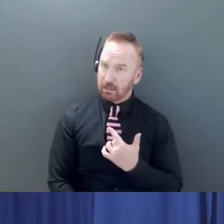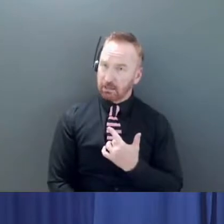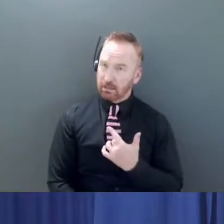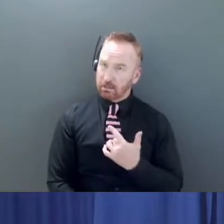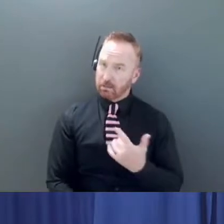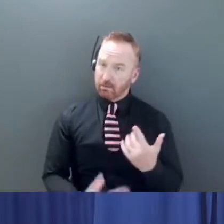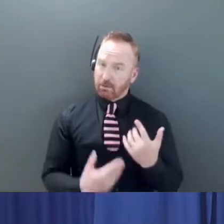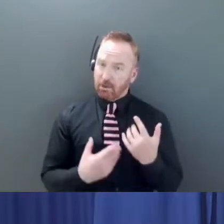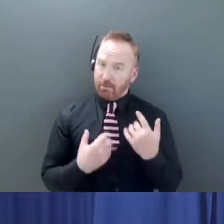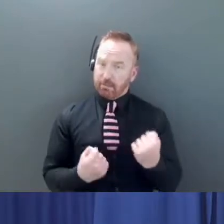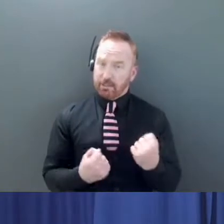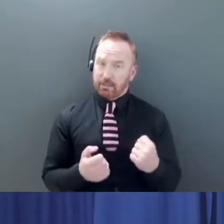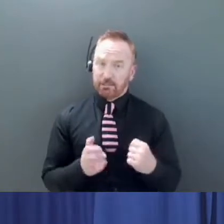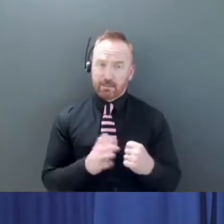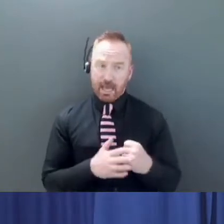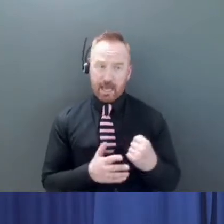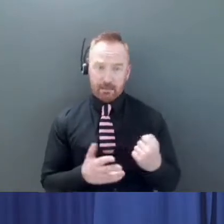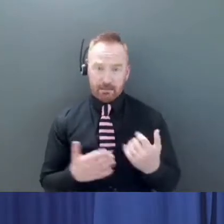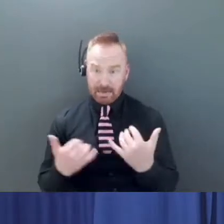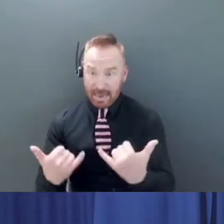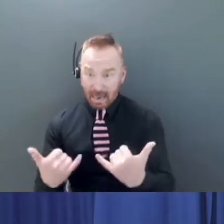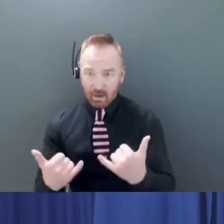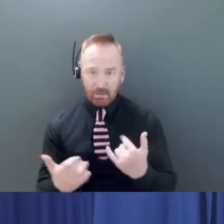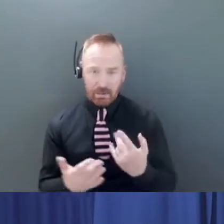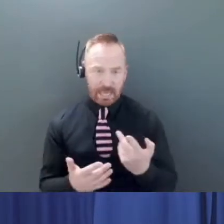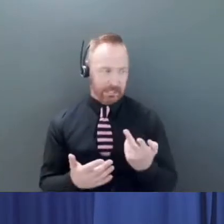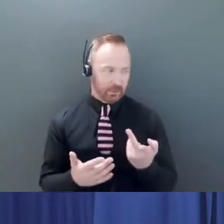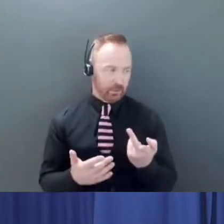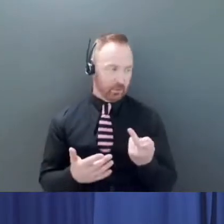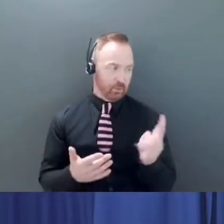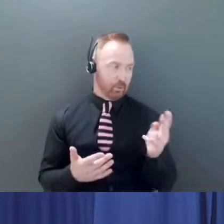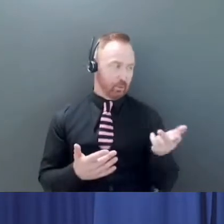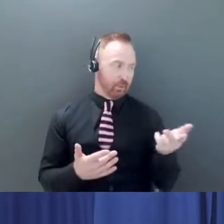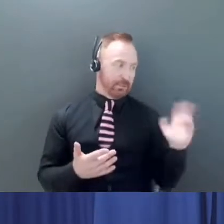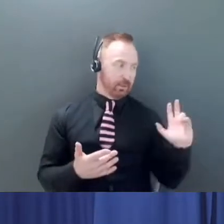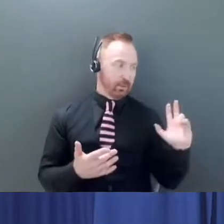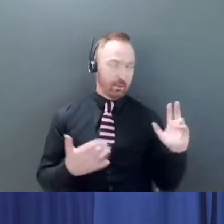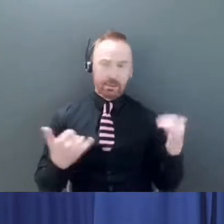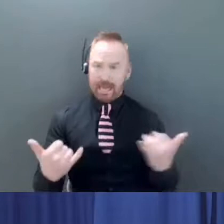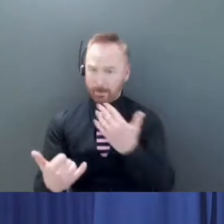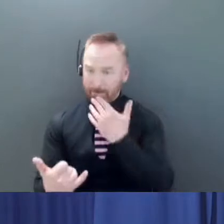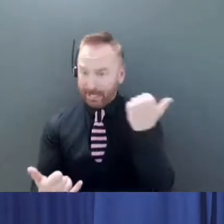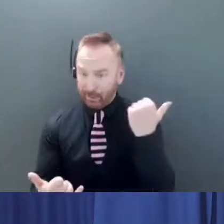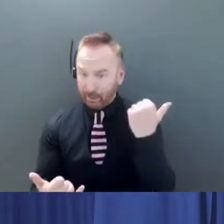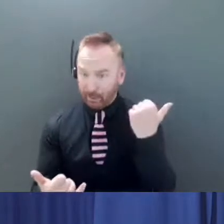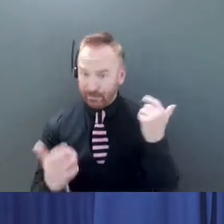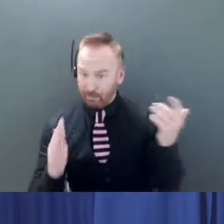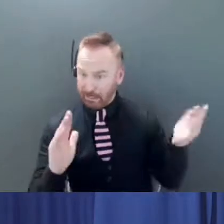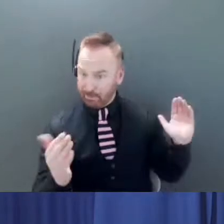few weeks ago. We will, we are likely over the coming weeks to see this kind of continued pattern.